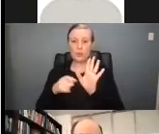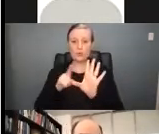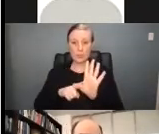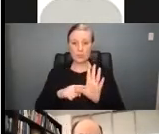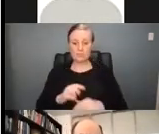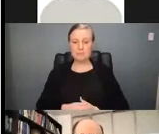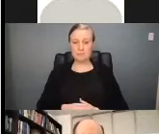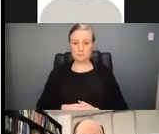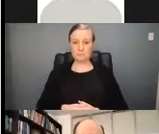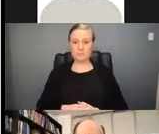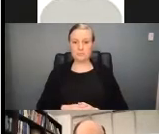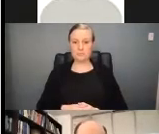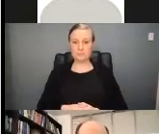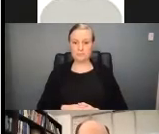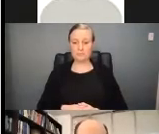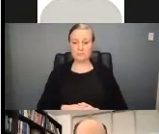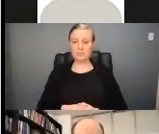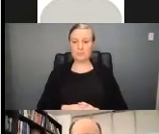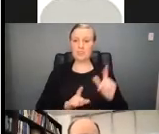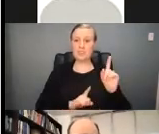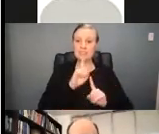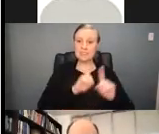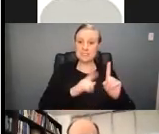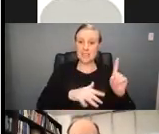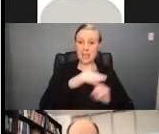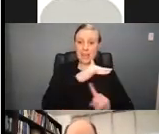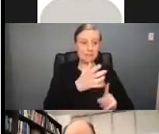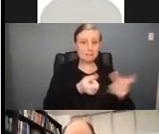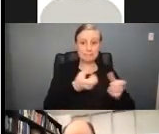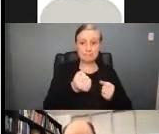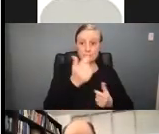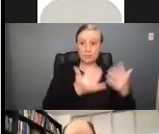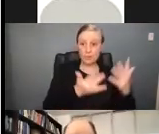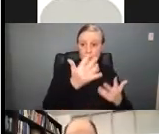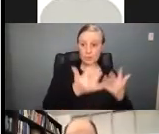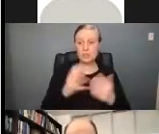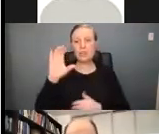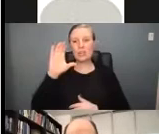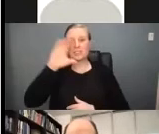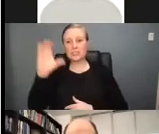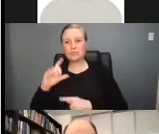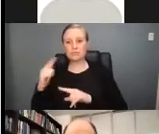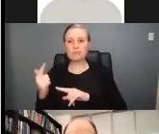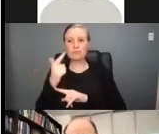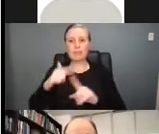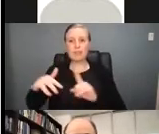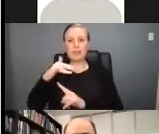between results in metropolitan areas and in regional Australia. It's also clear that